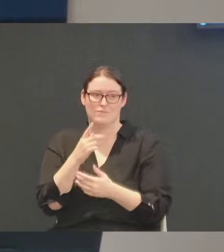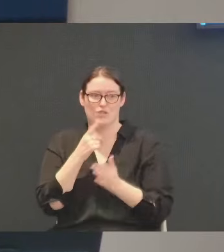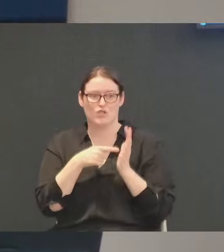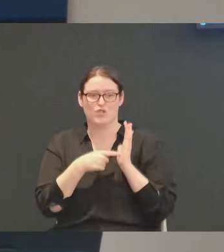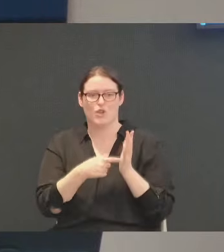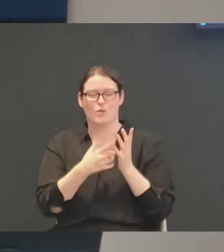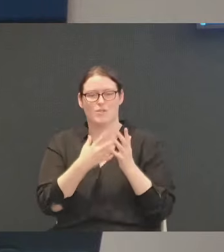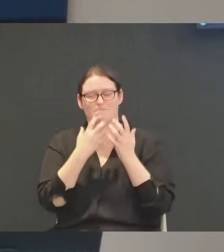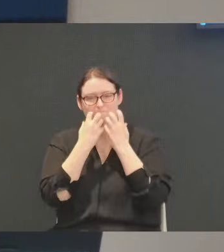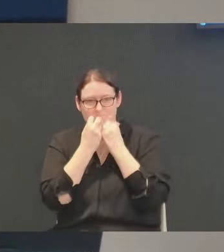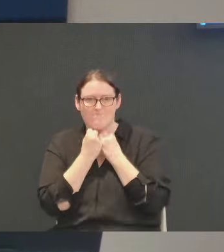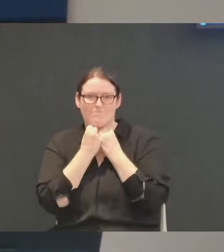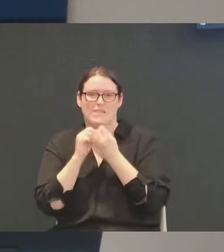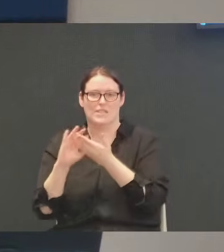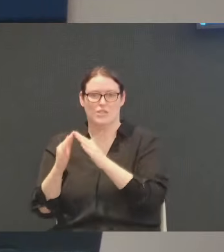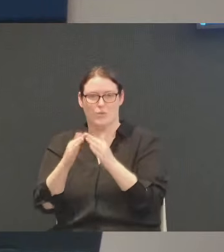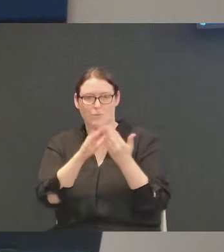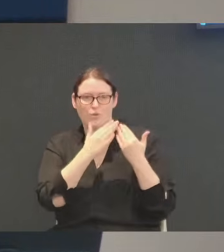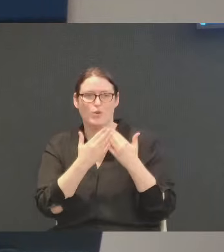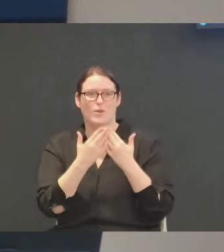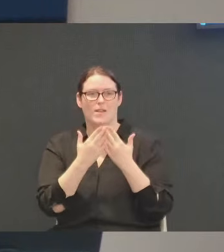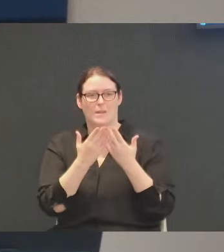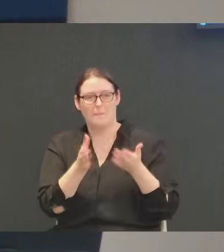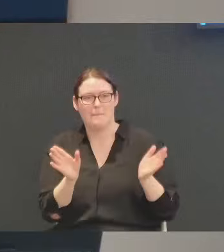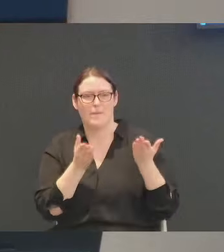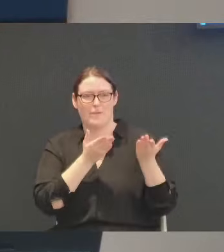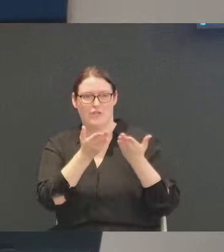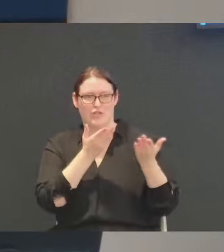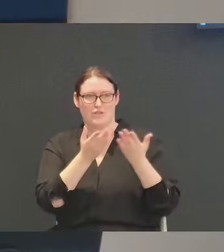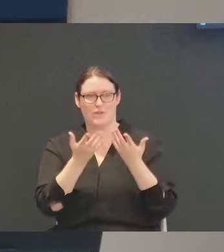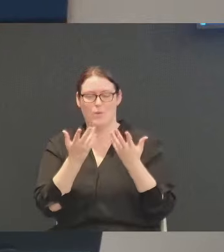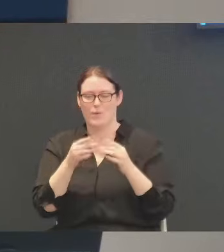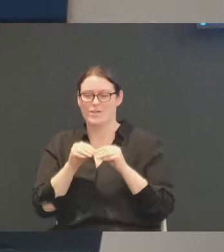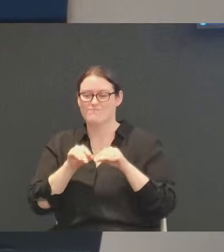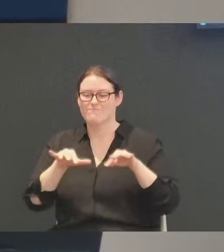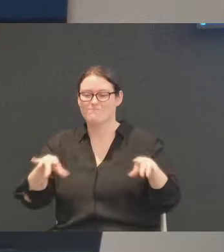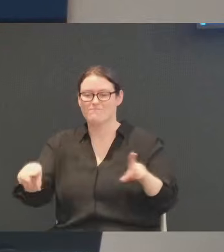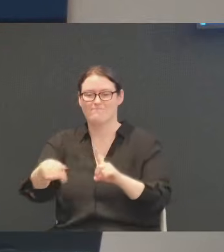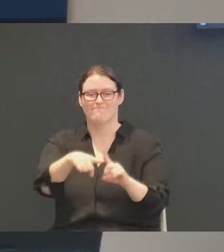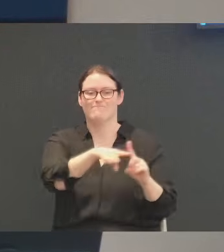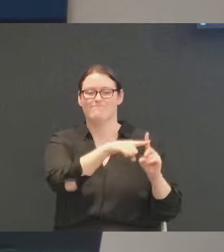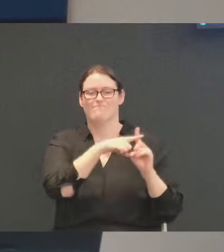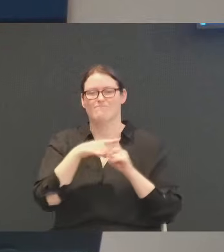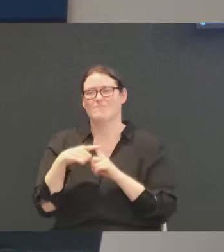service and to making a positive difference in the lives of others. Now therefore,